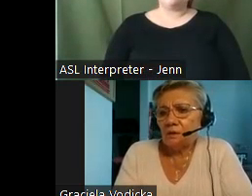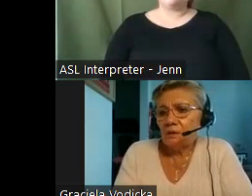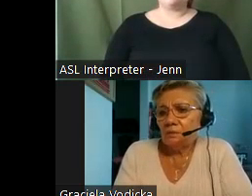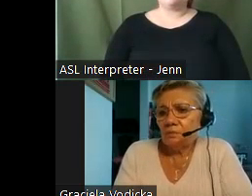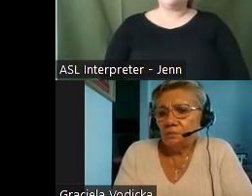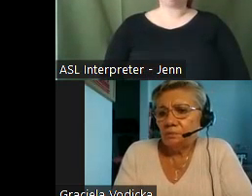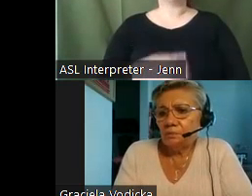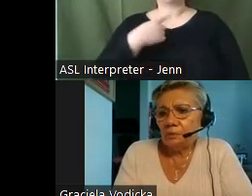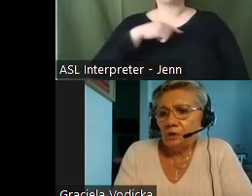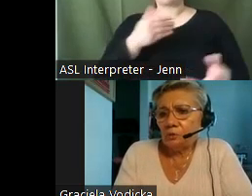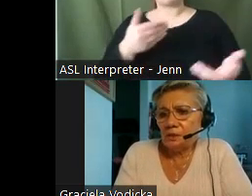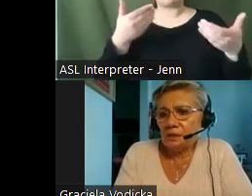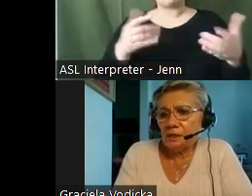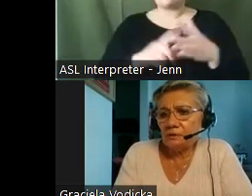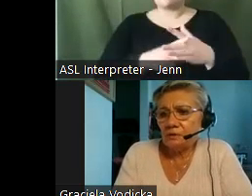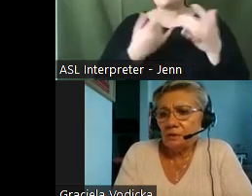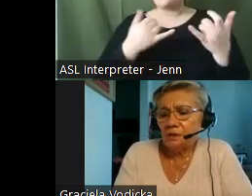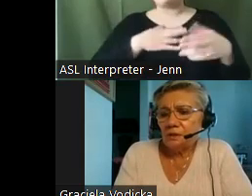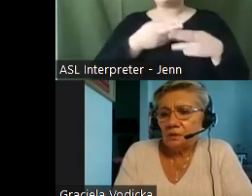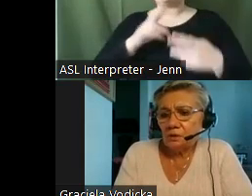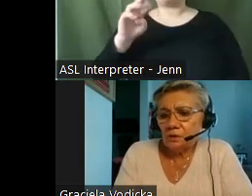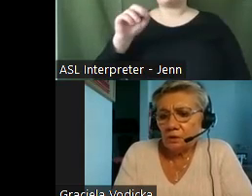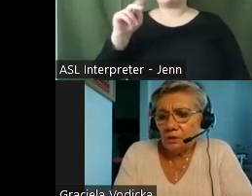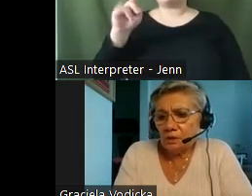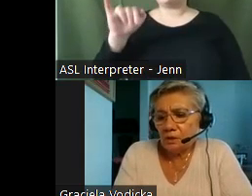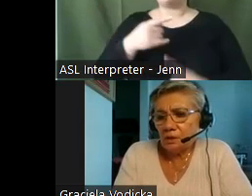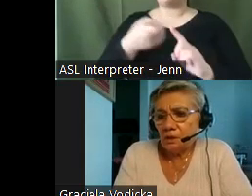and get started, and my name's Brandy from Violence Free Colorado. I'm really excited